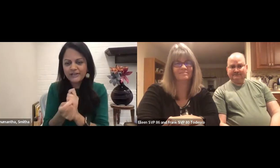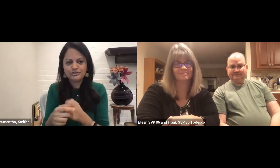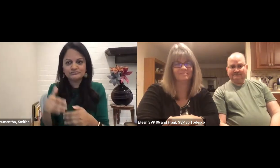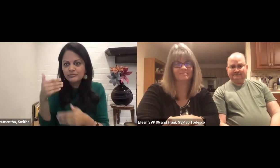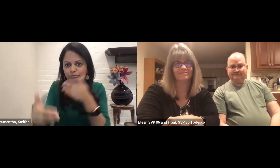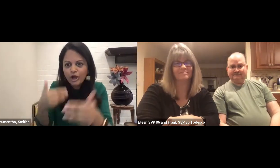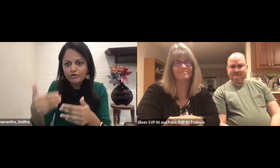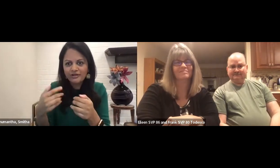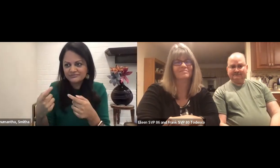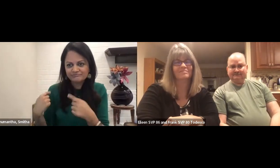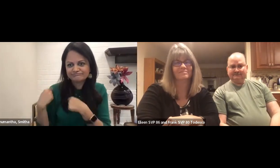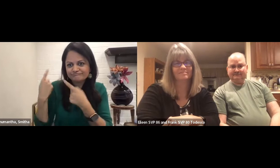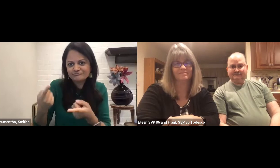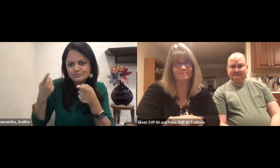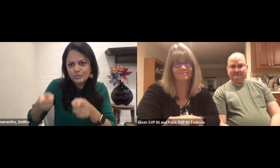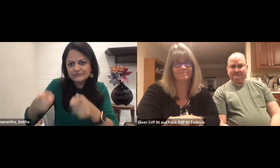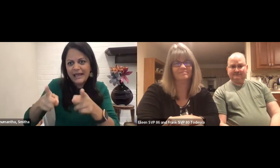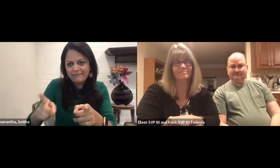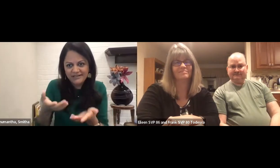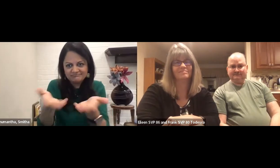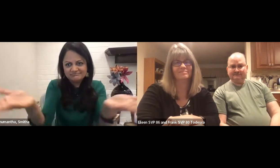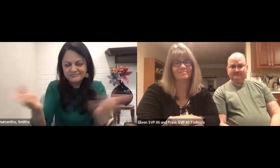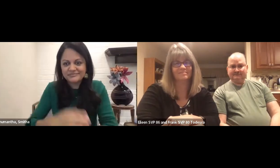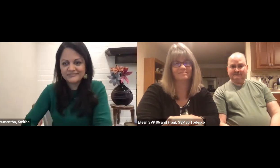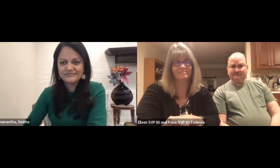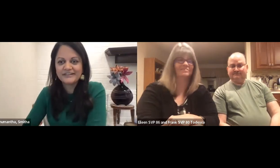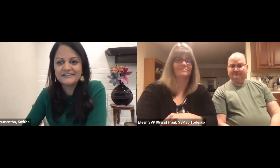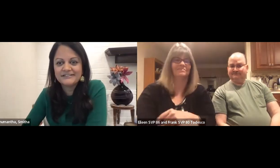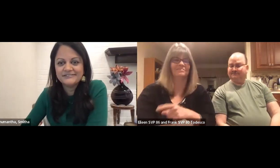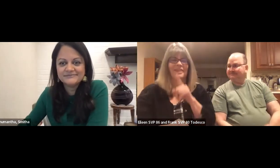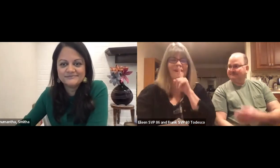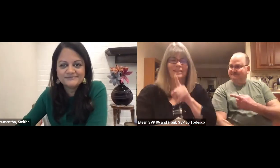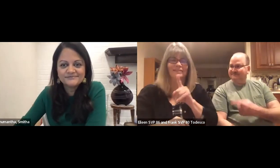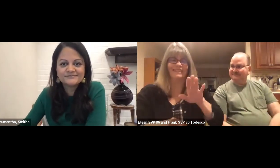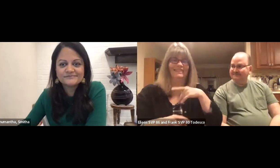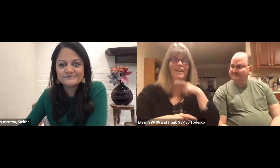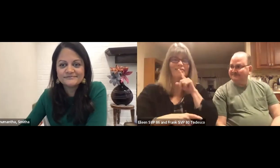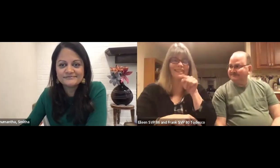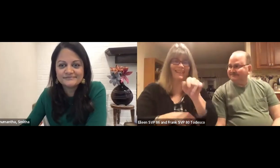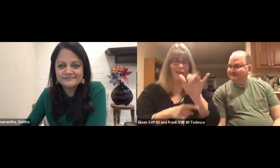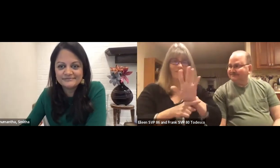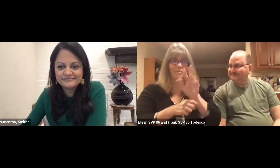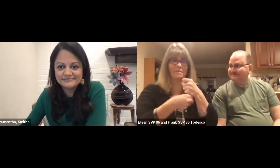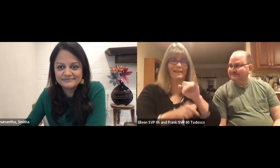any changes in your process, in your journey? What's been happening with your mom? What can you share?